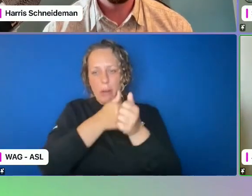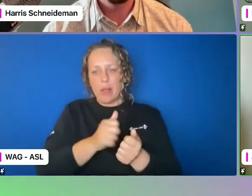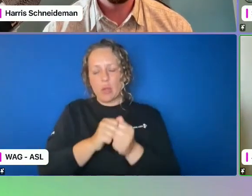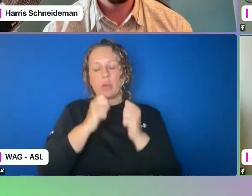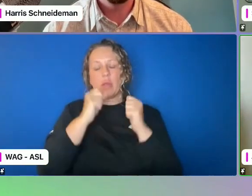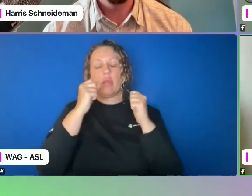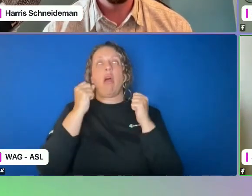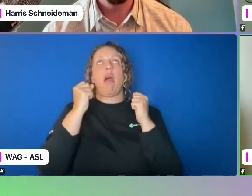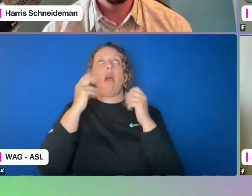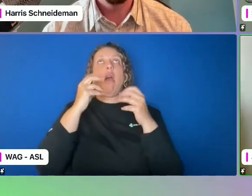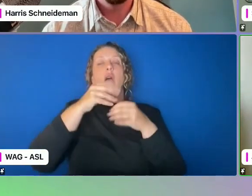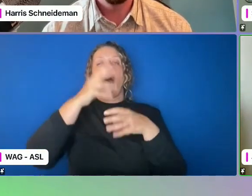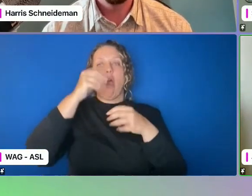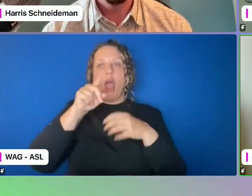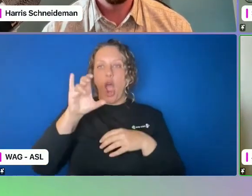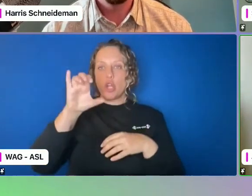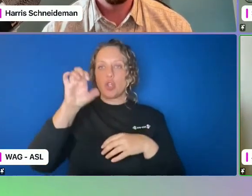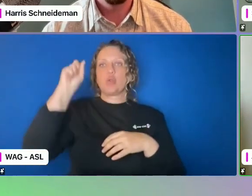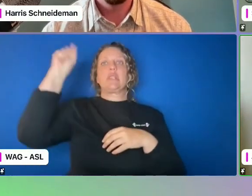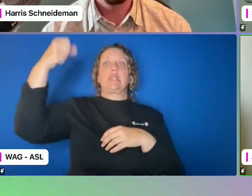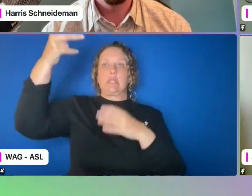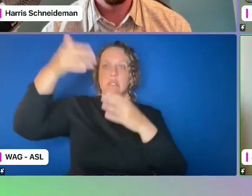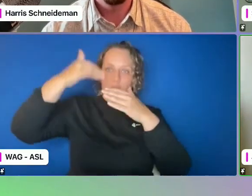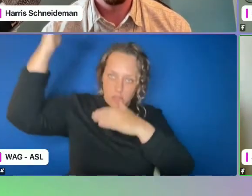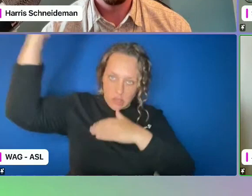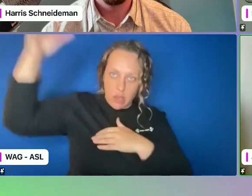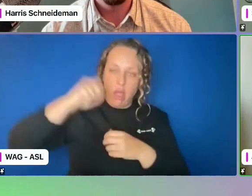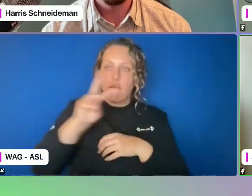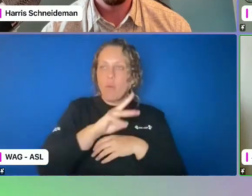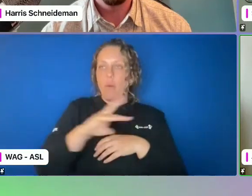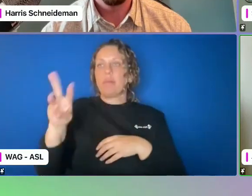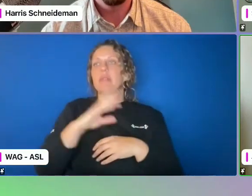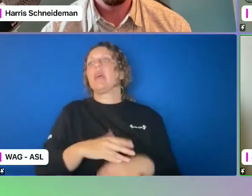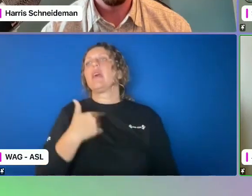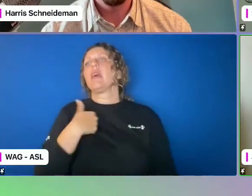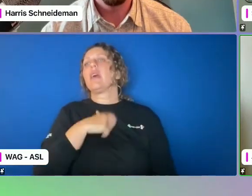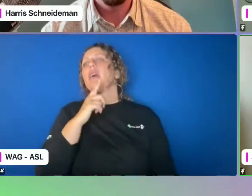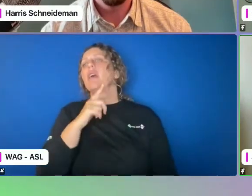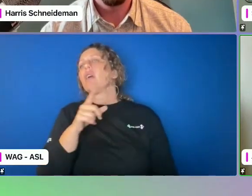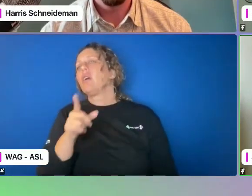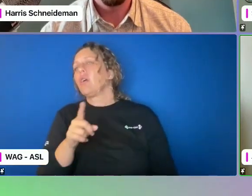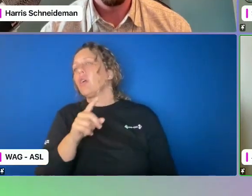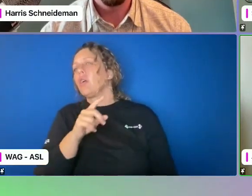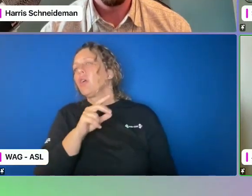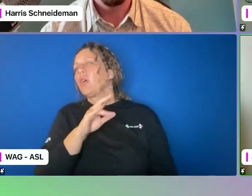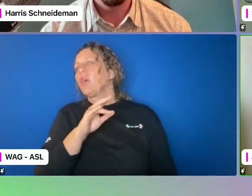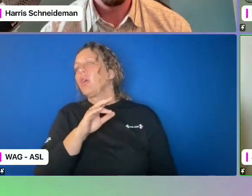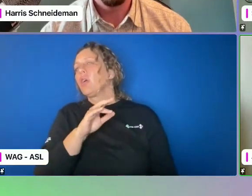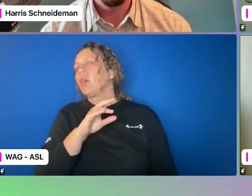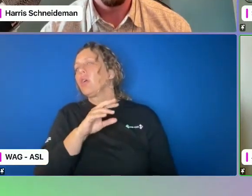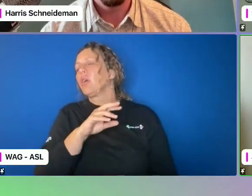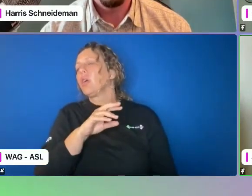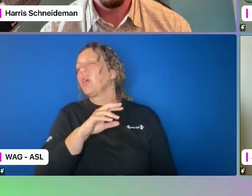Is there a way to output or present the issues as a list of WCAG 2.1 passes, fails?